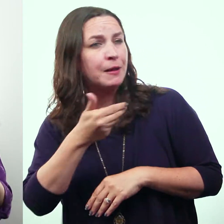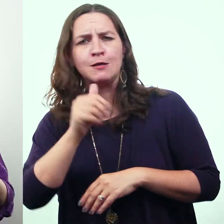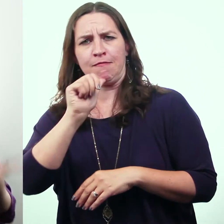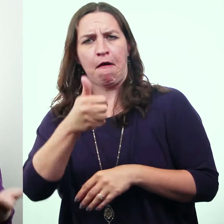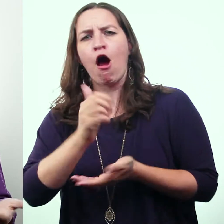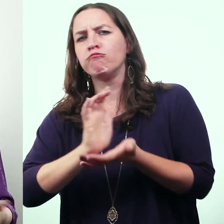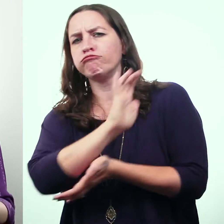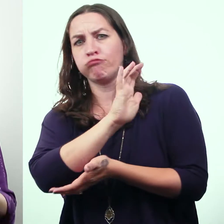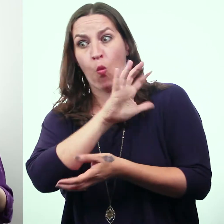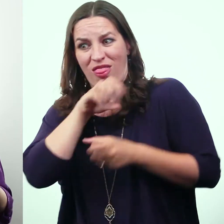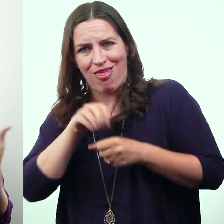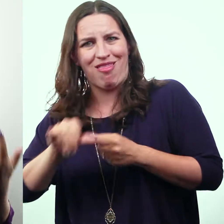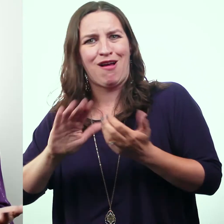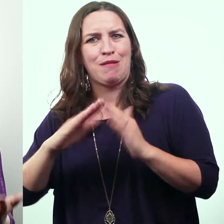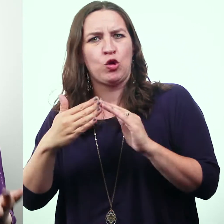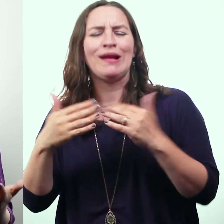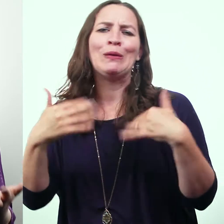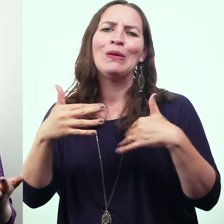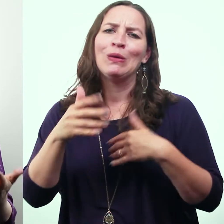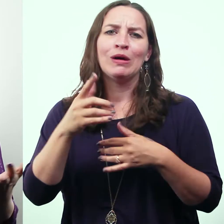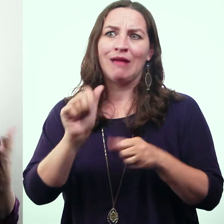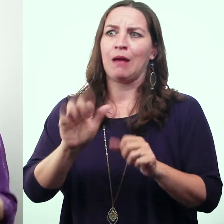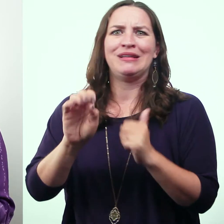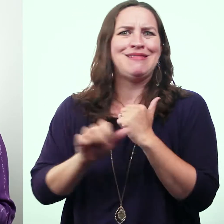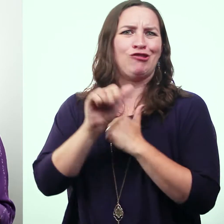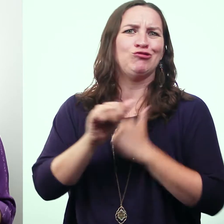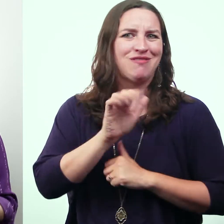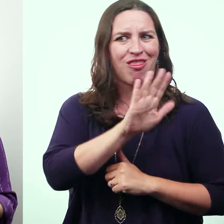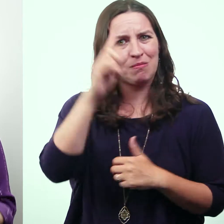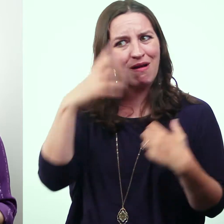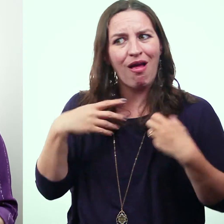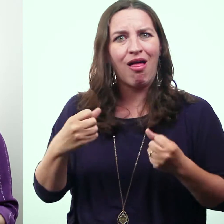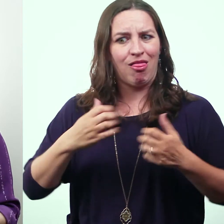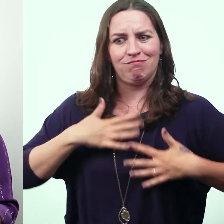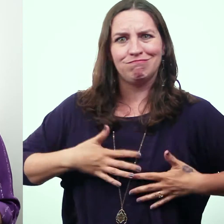when they're not honored, when they're not seen as part of that community. It is really dangerous